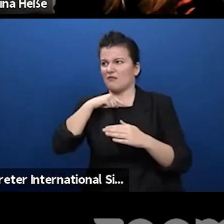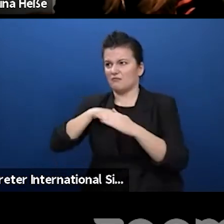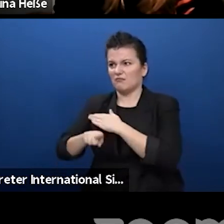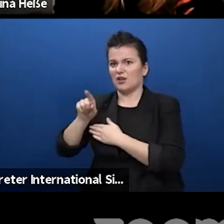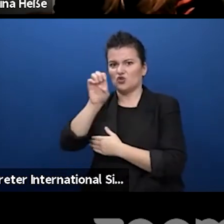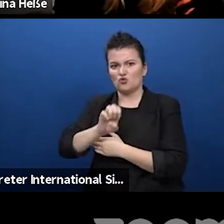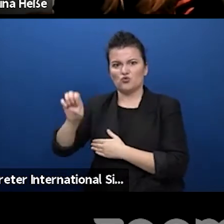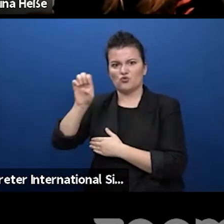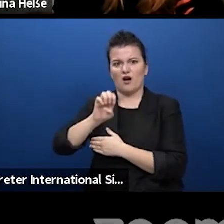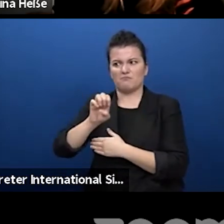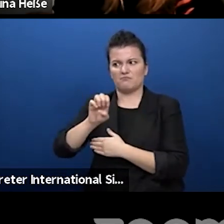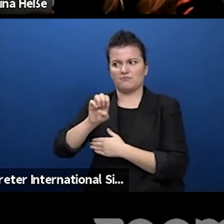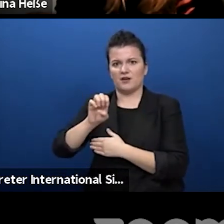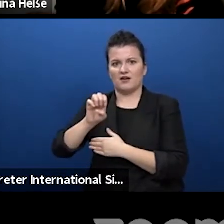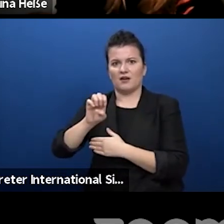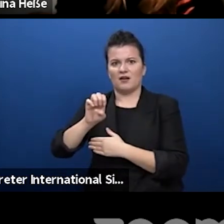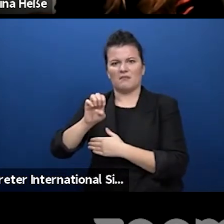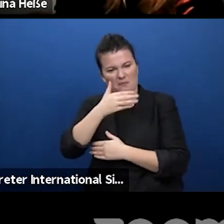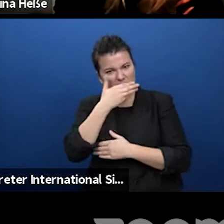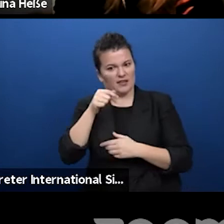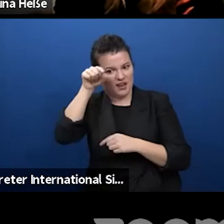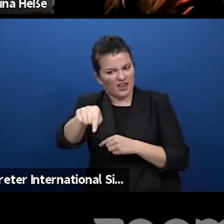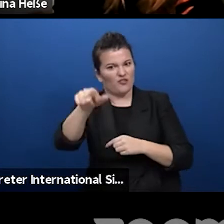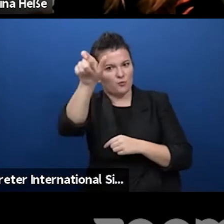felt that there would have been a black person directing. I felt in that subject because it was